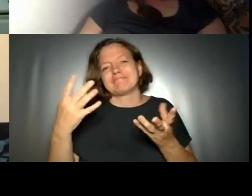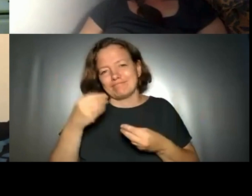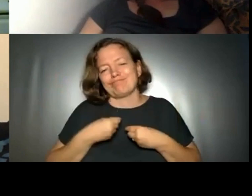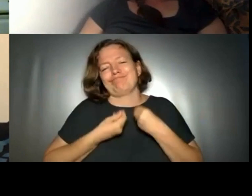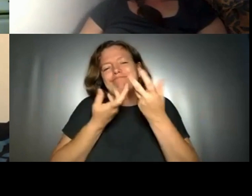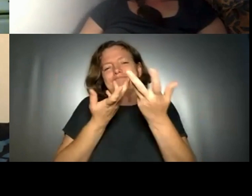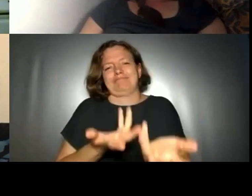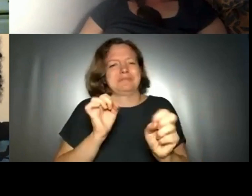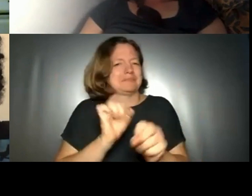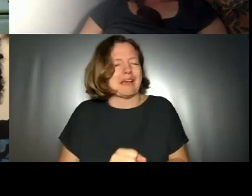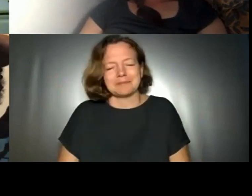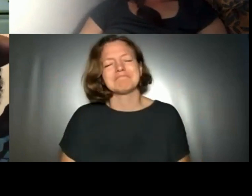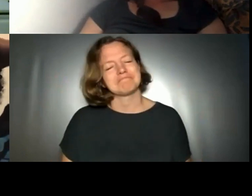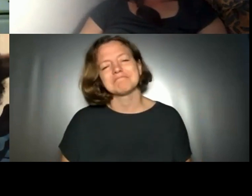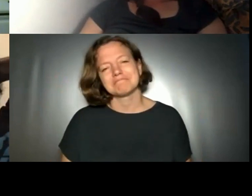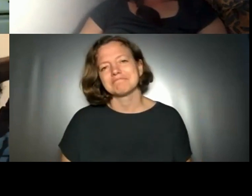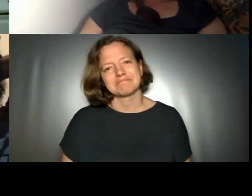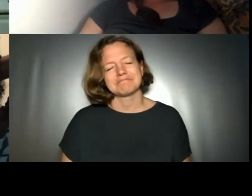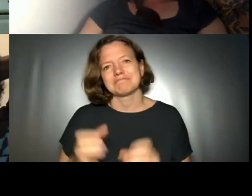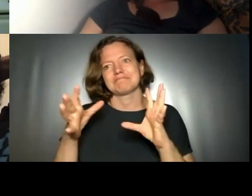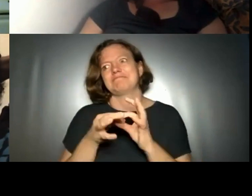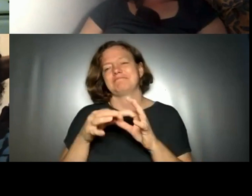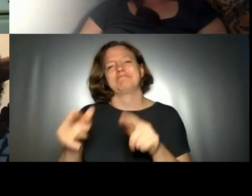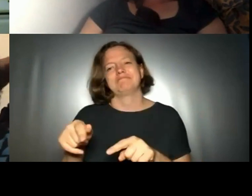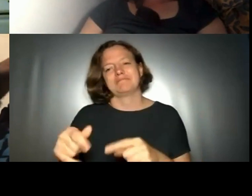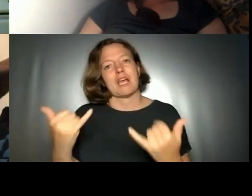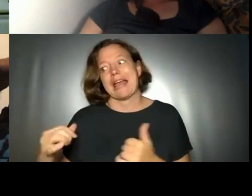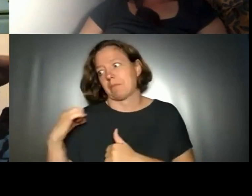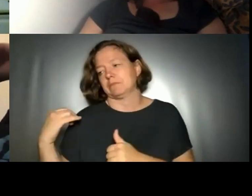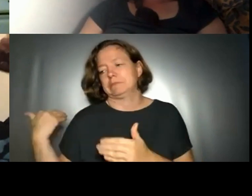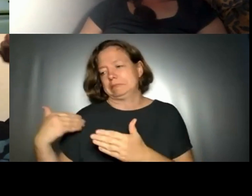So it doesn't need to be something we've necessarily spoken about this evening.